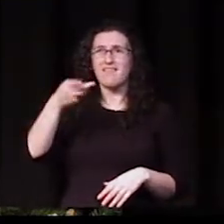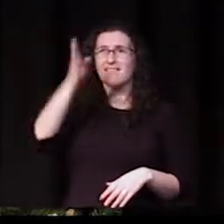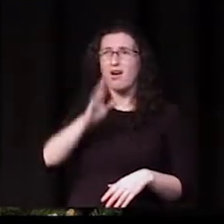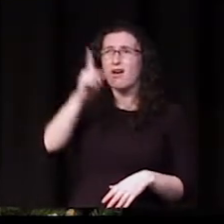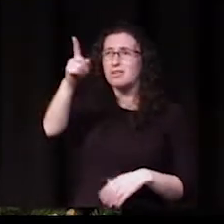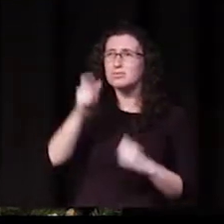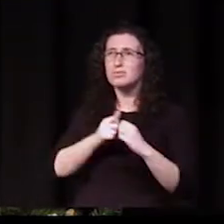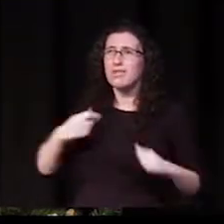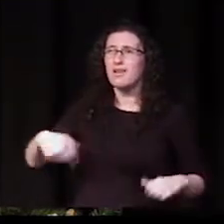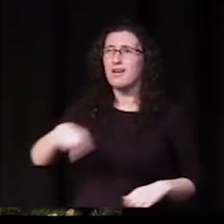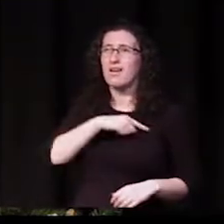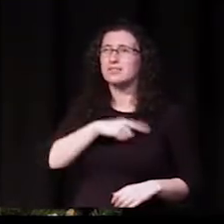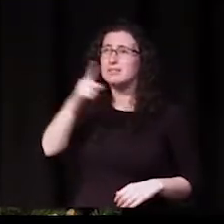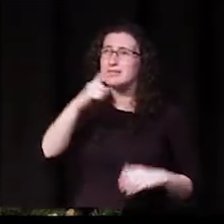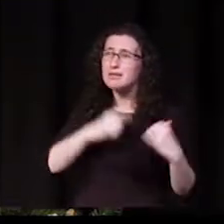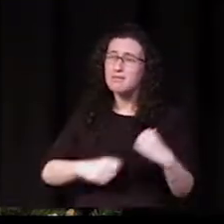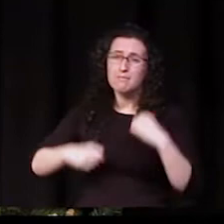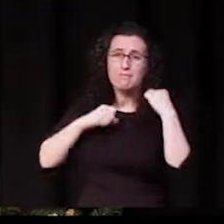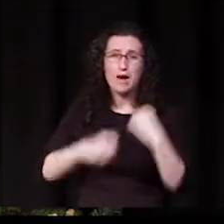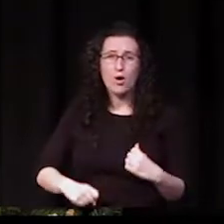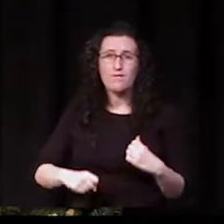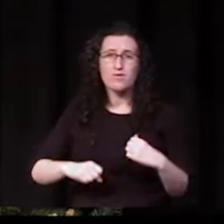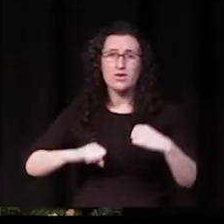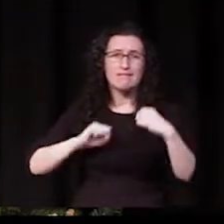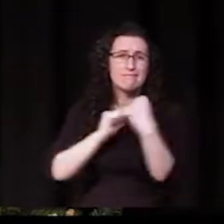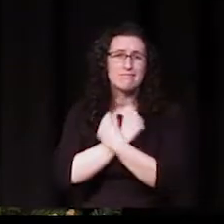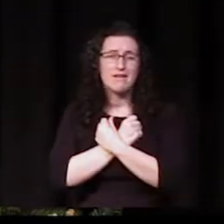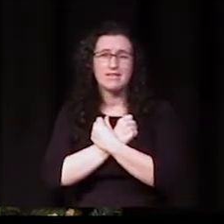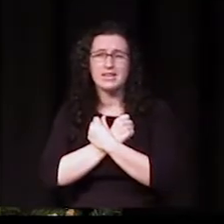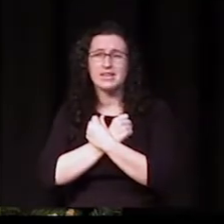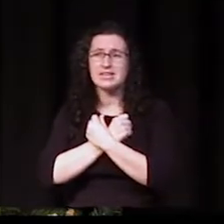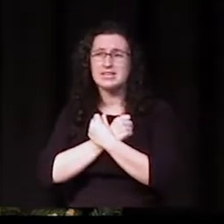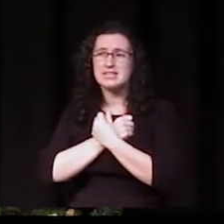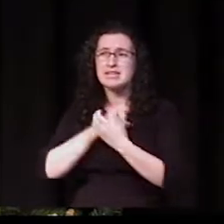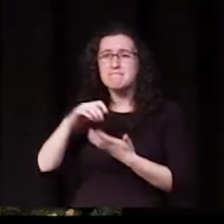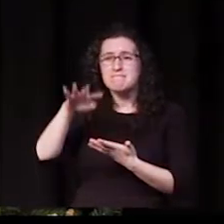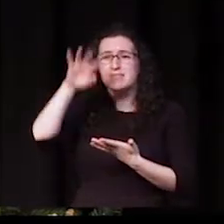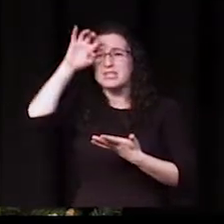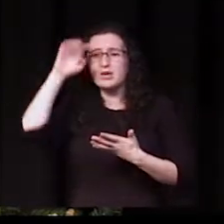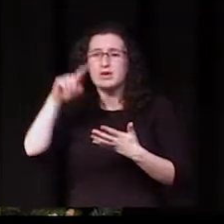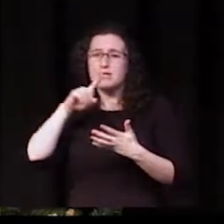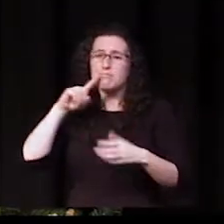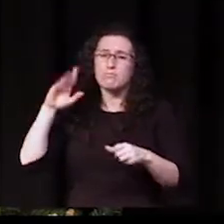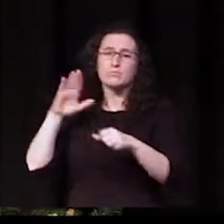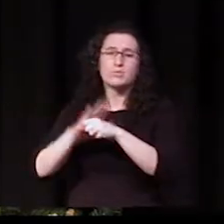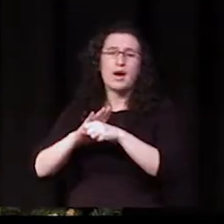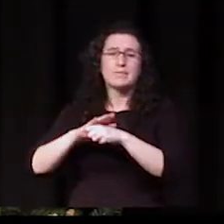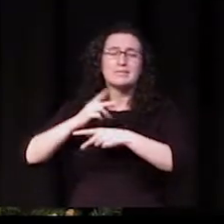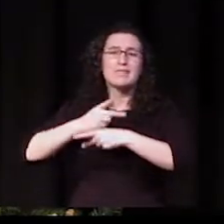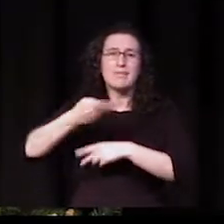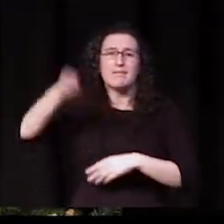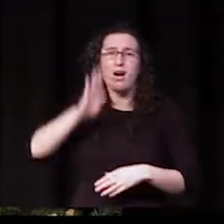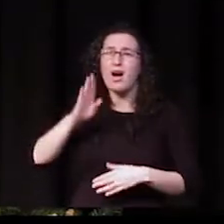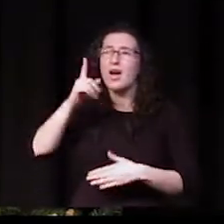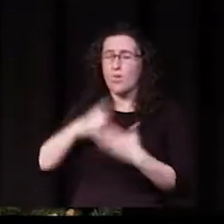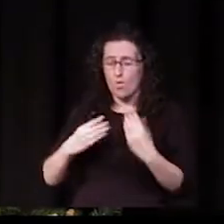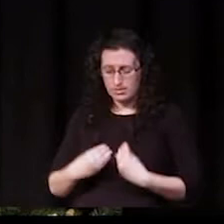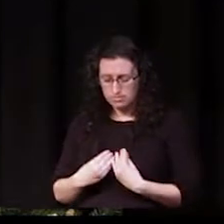this powerful, loving, mysterious, promise keeping God, what rises up in us?